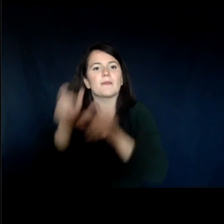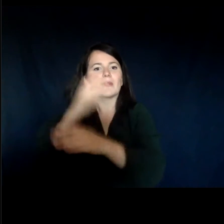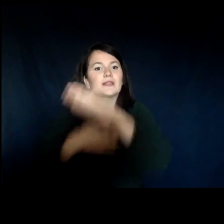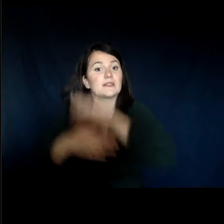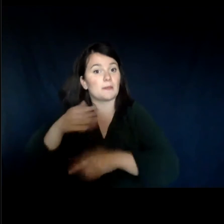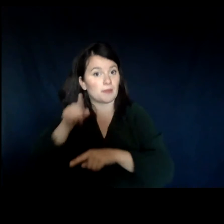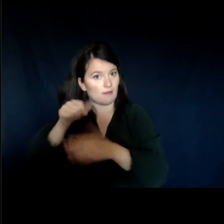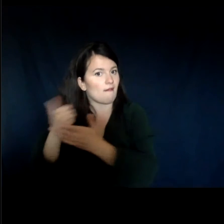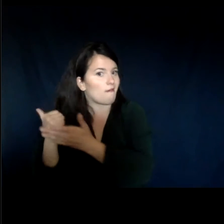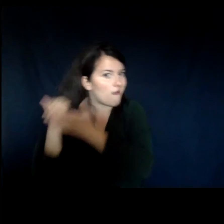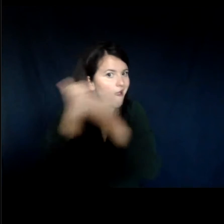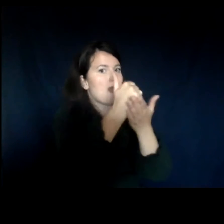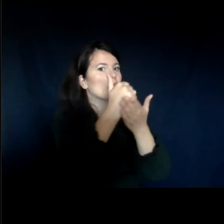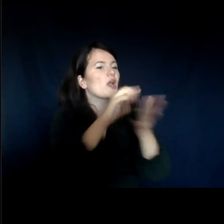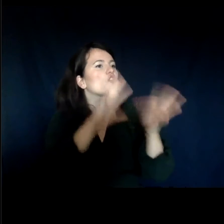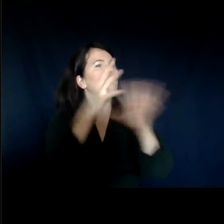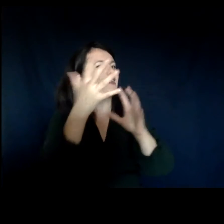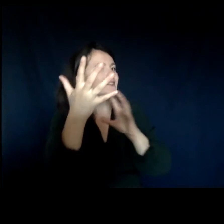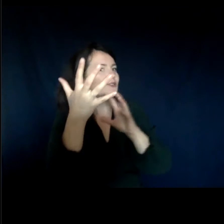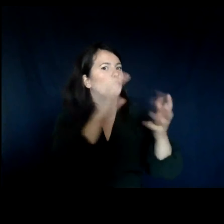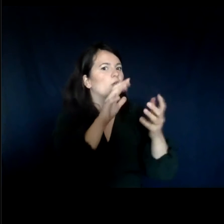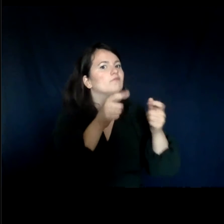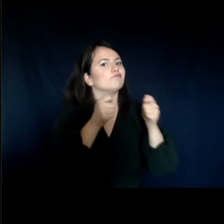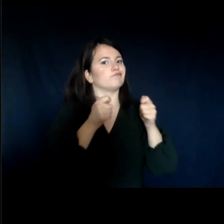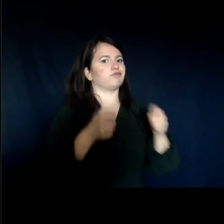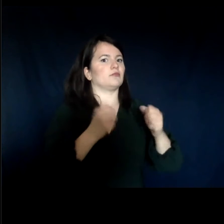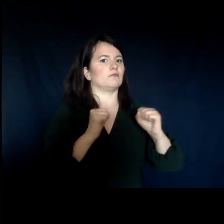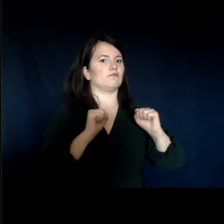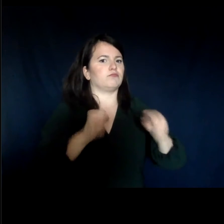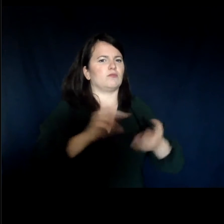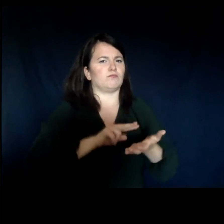And I finish my intervention with a remind